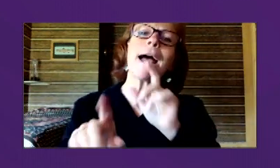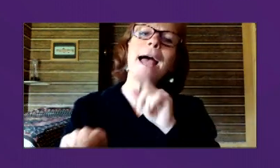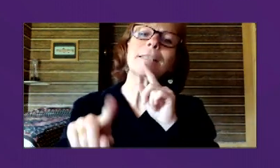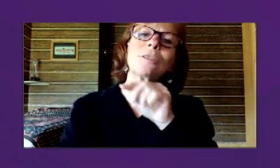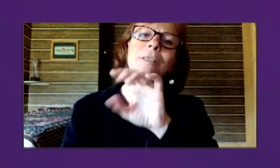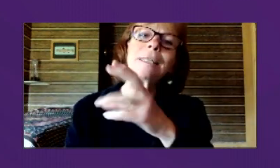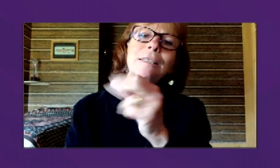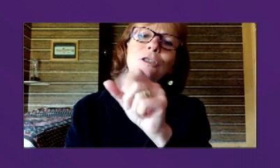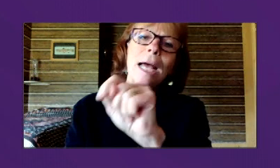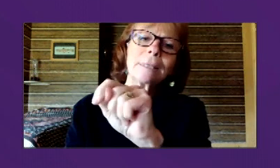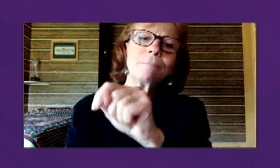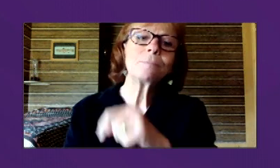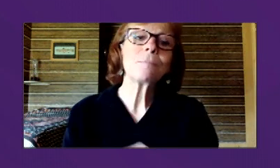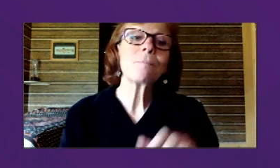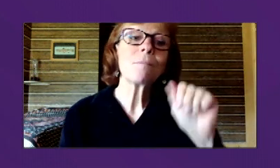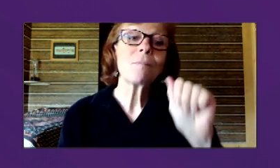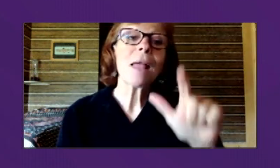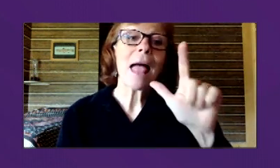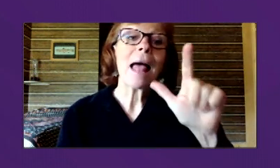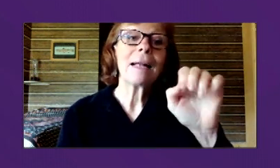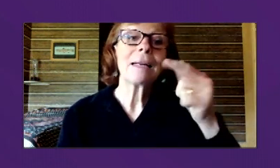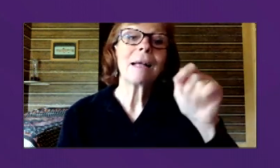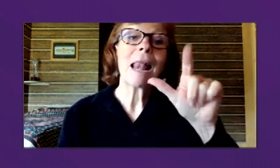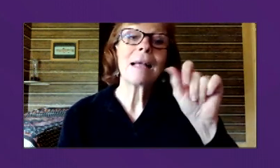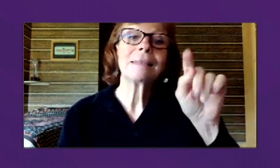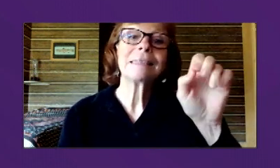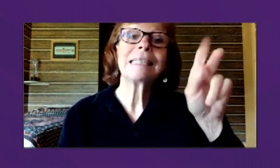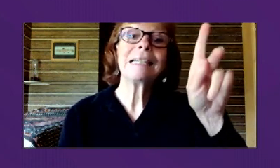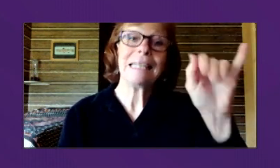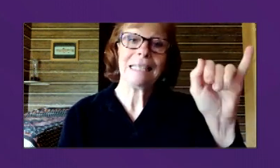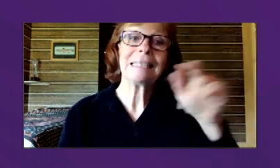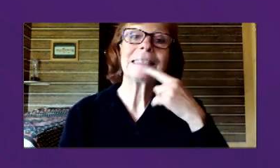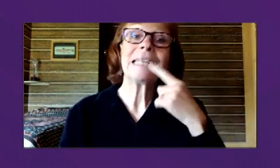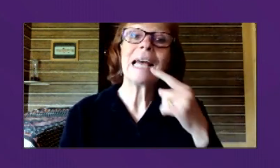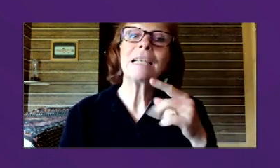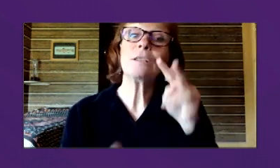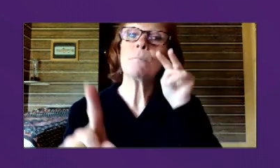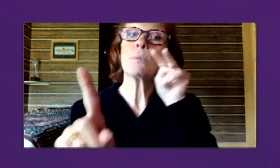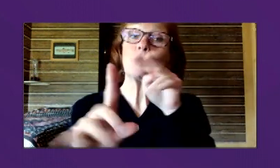Galinsky from 'Mind in the Making' states that perspective-taking involves the intellectual skill